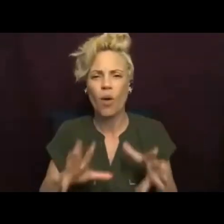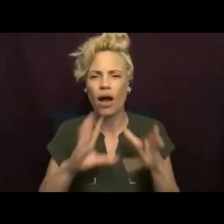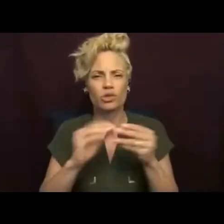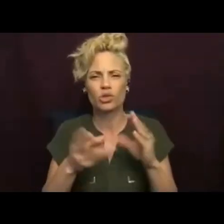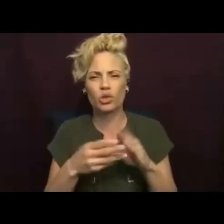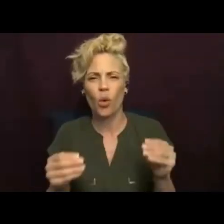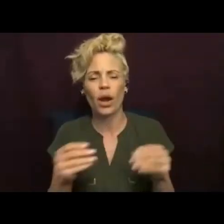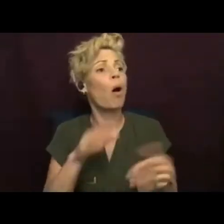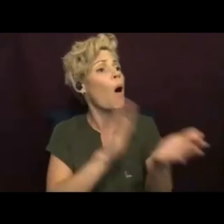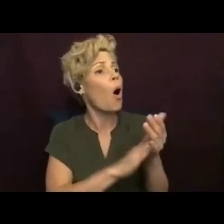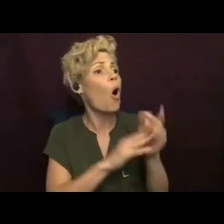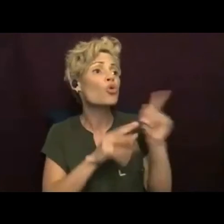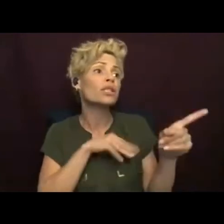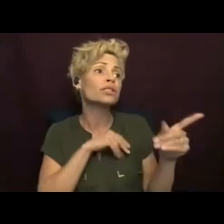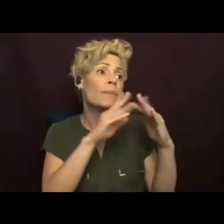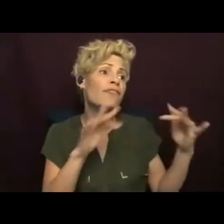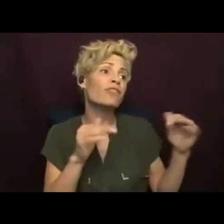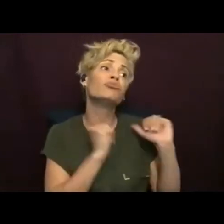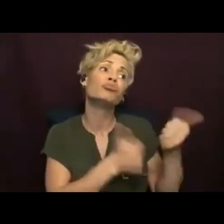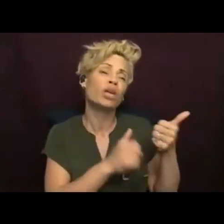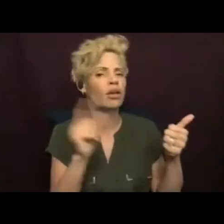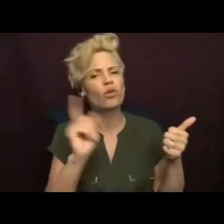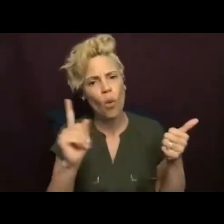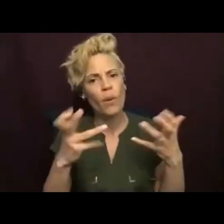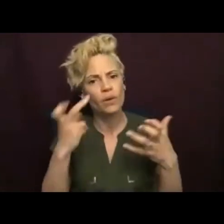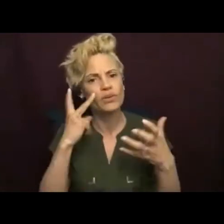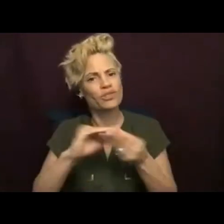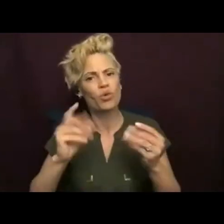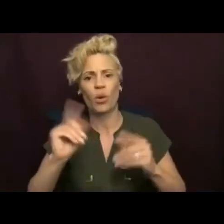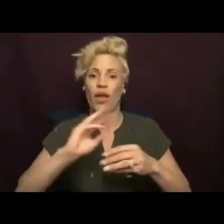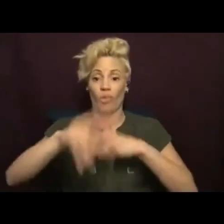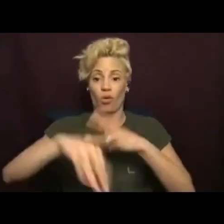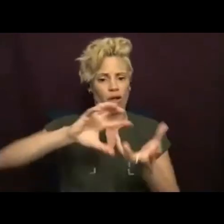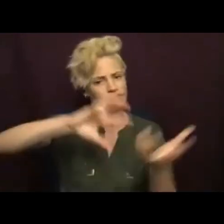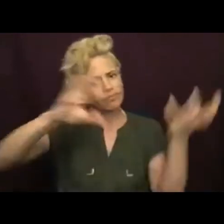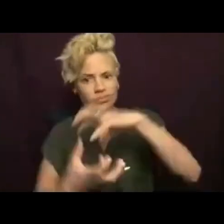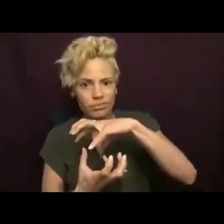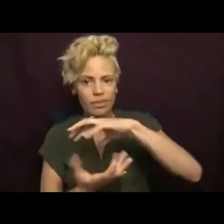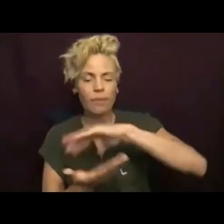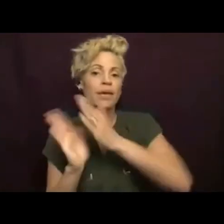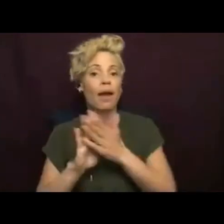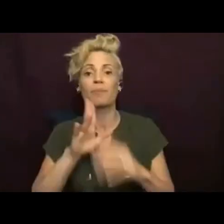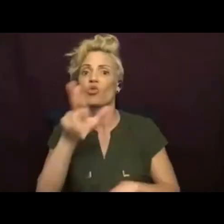but instead reshape the world so, that difference is the norm. I have nothing to prove to the world